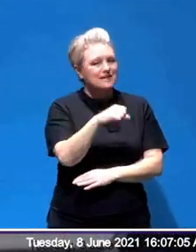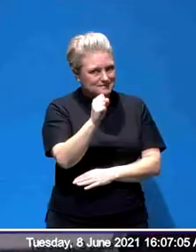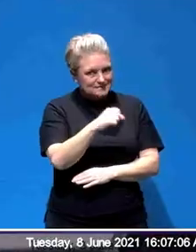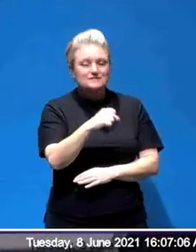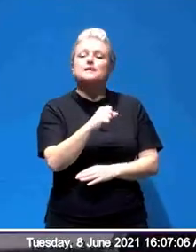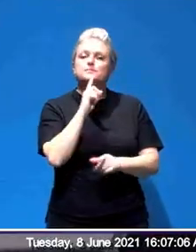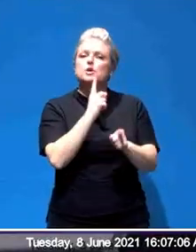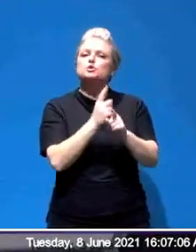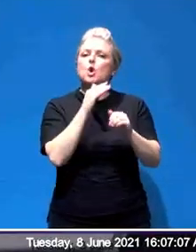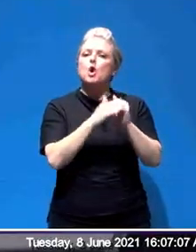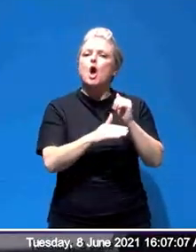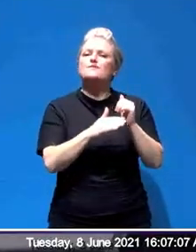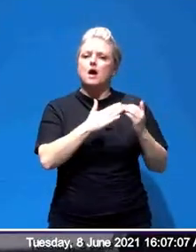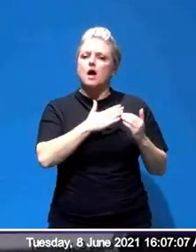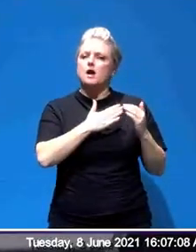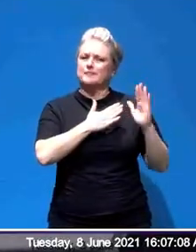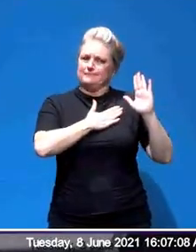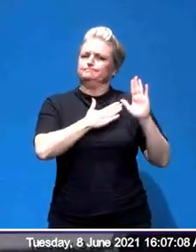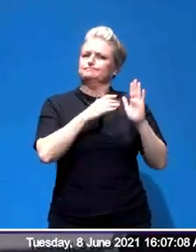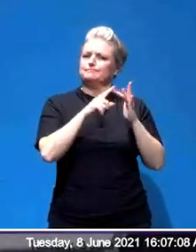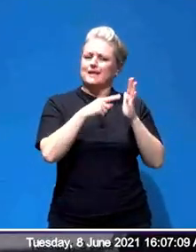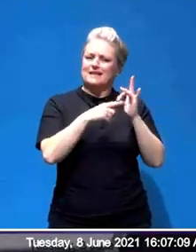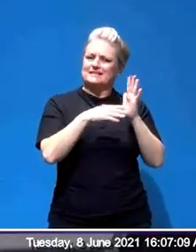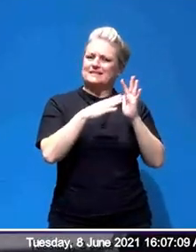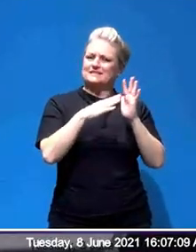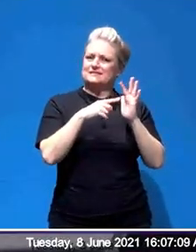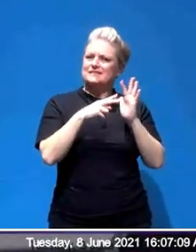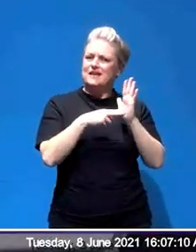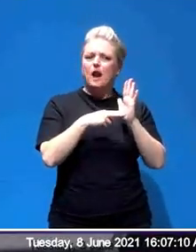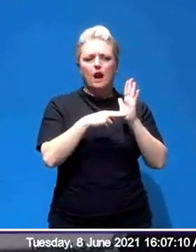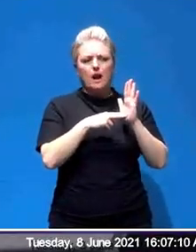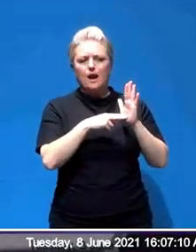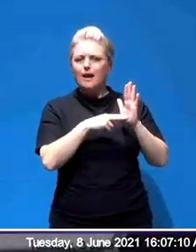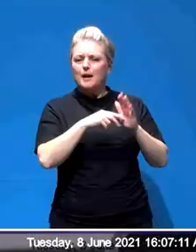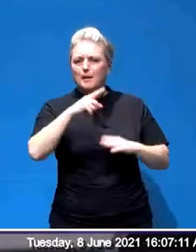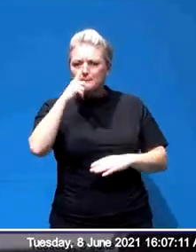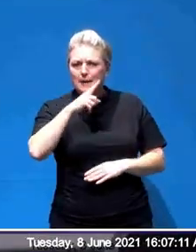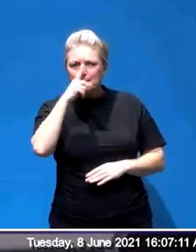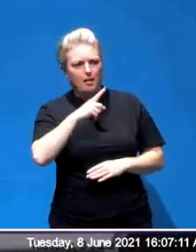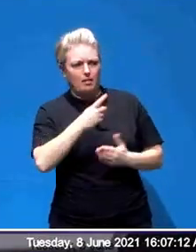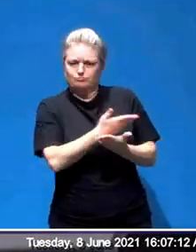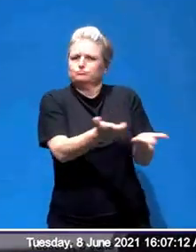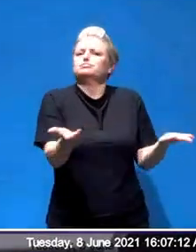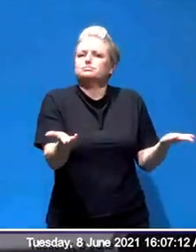have mentioned, the reconnecting to community, moving people out of Highgate